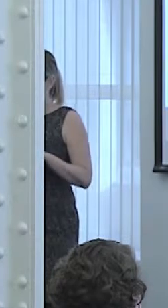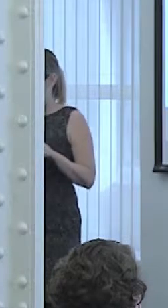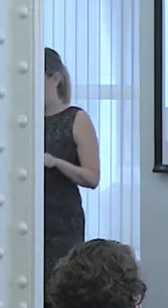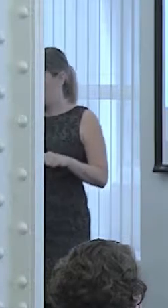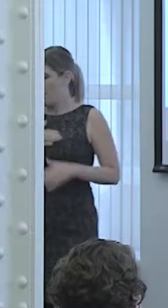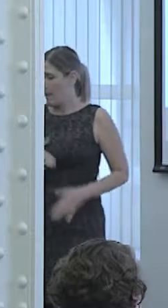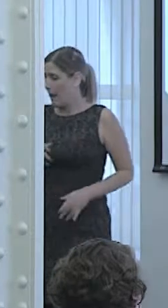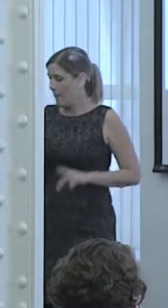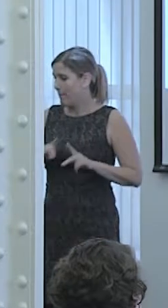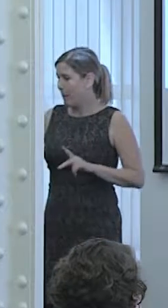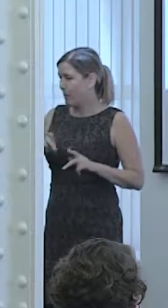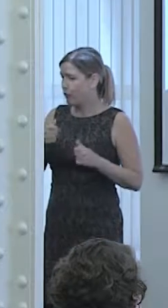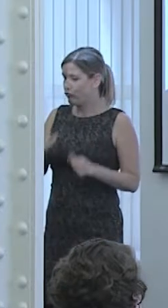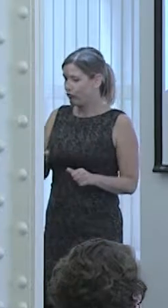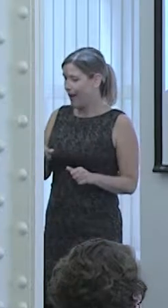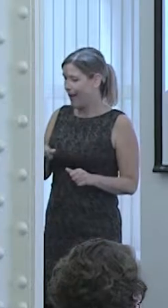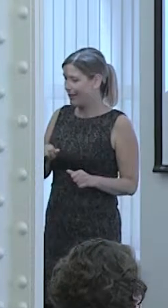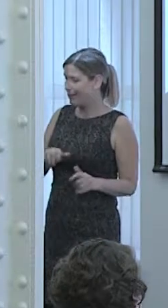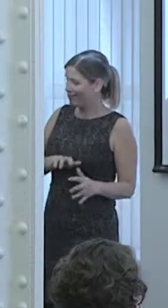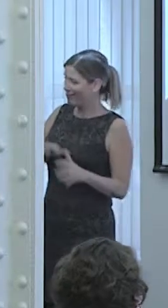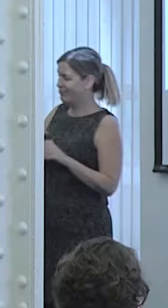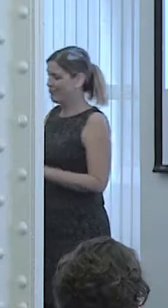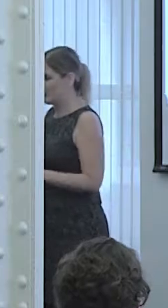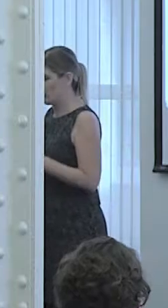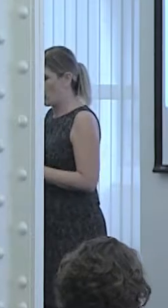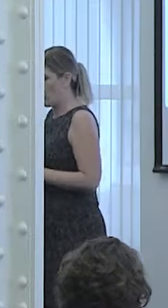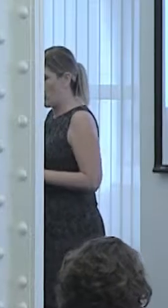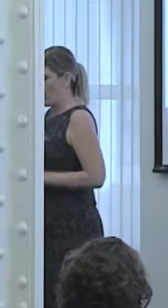will try to gain autonomy over our bodies.